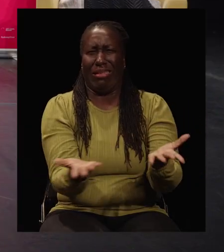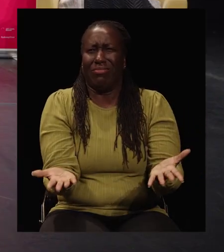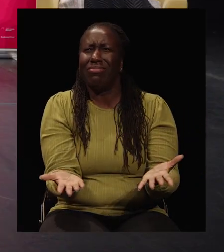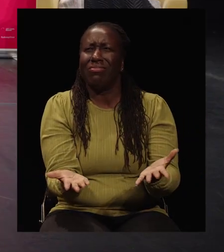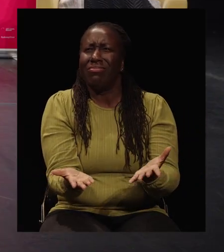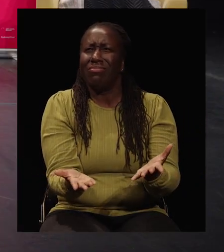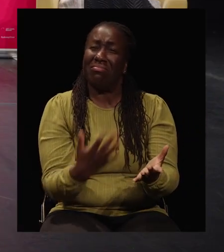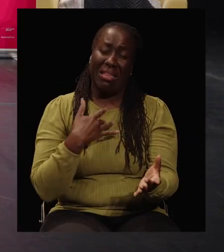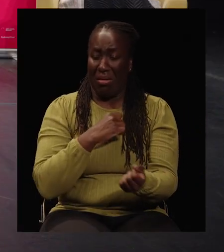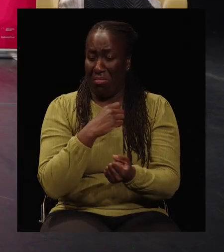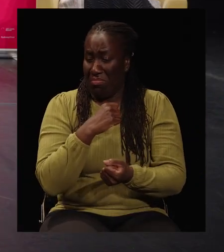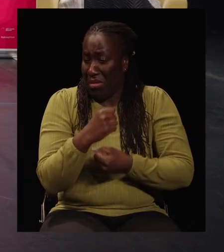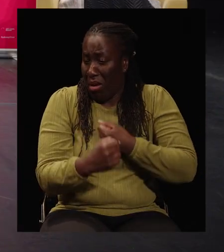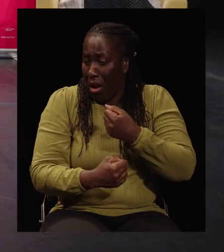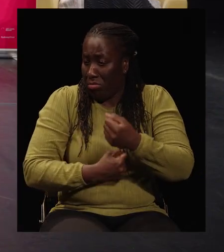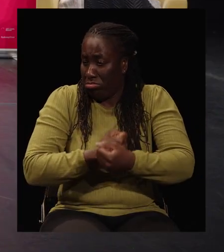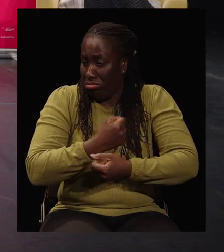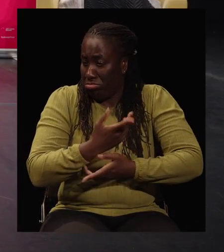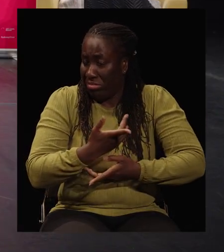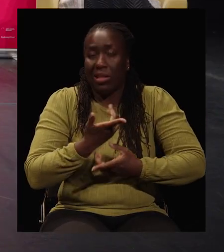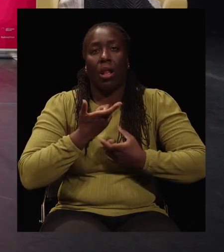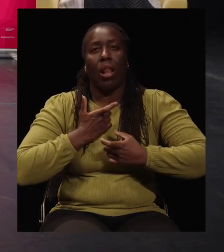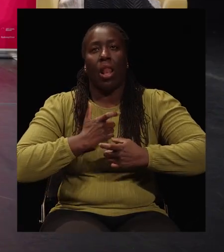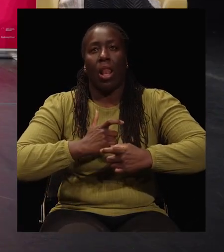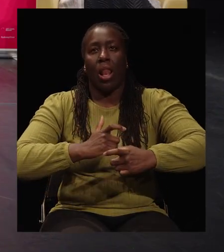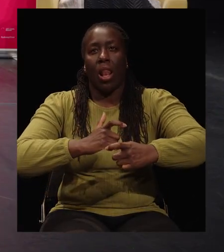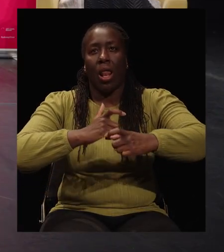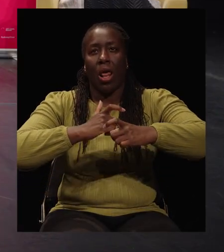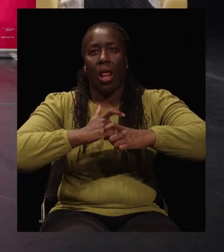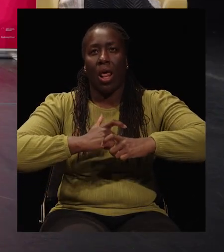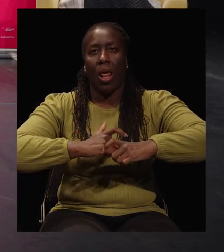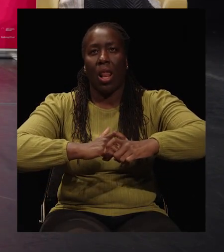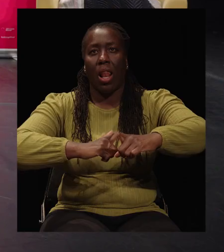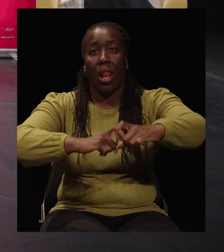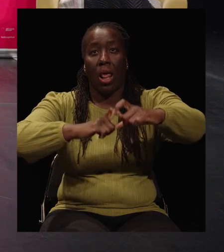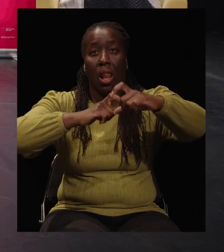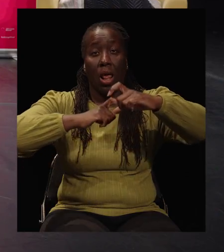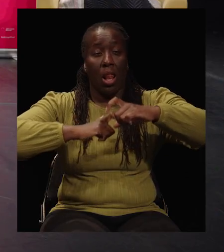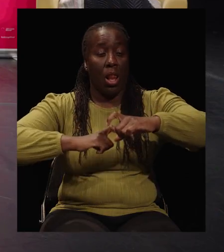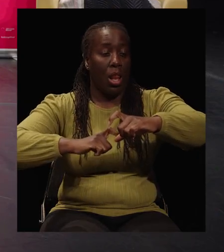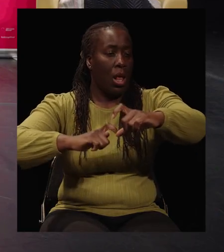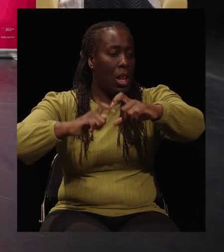you know, it becomes like this consistent weight, or this thing that I have to navigate